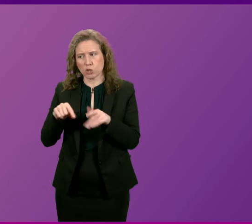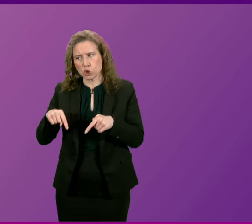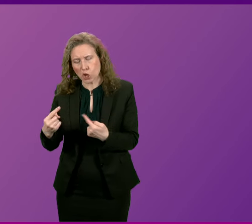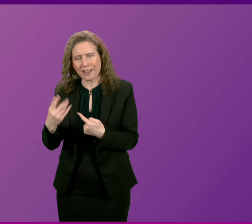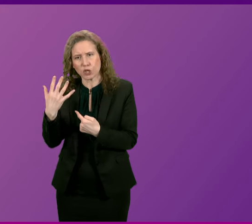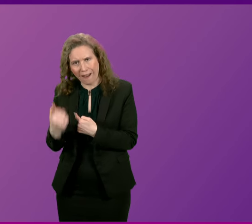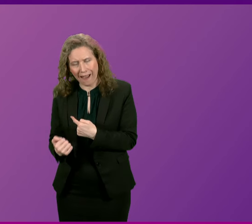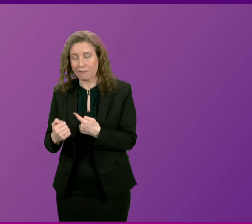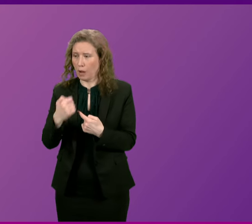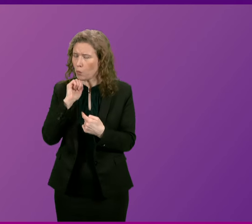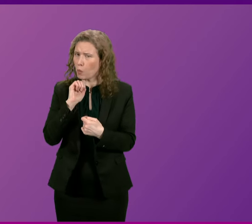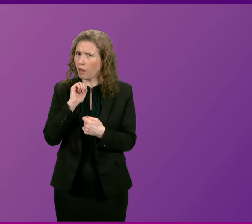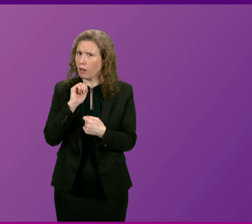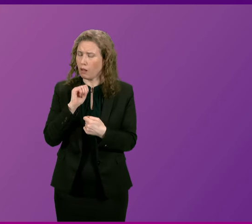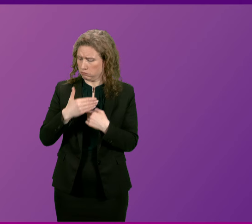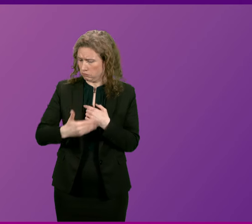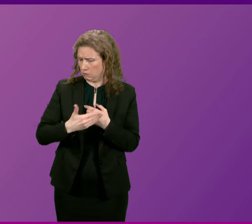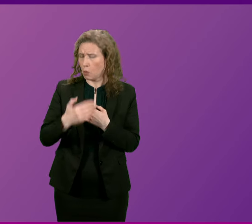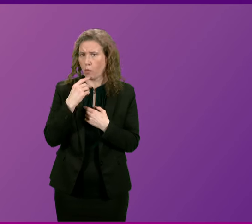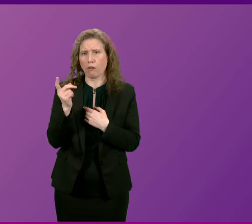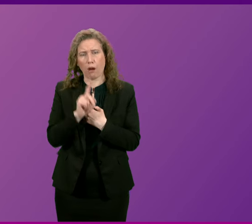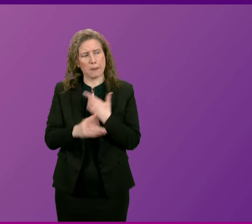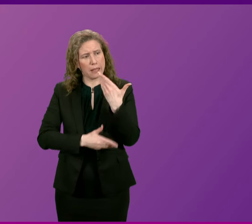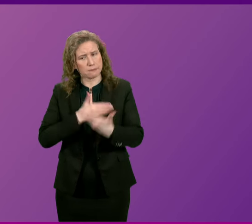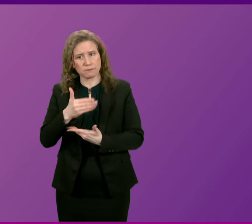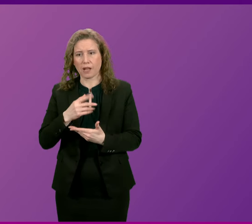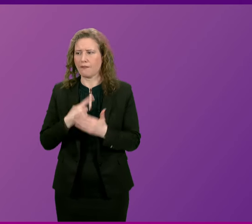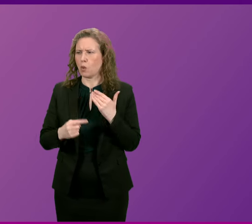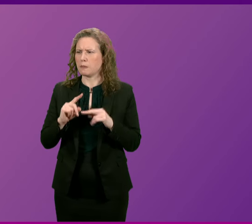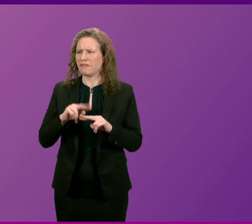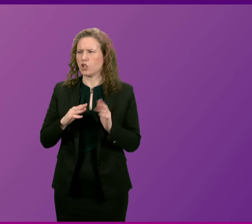and we will do that in due course. I have been the First Minister for only 48